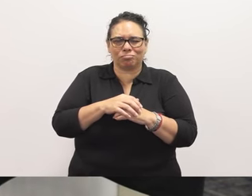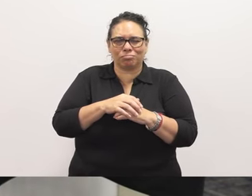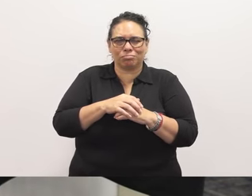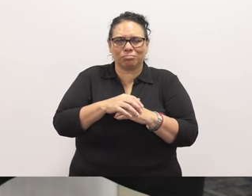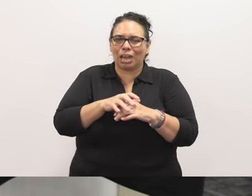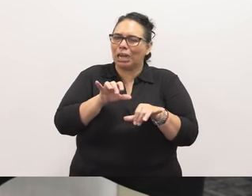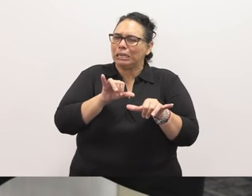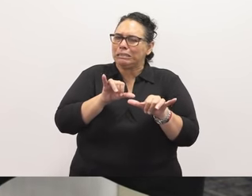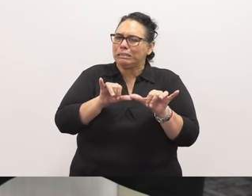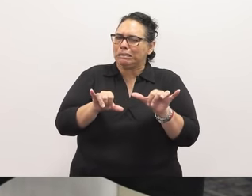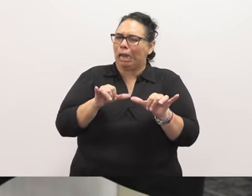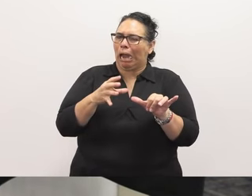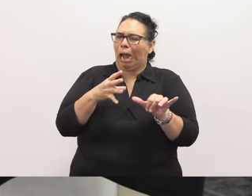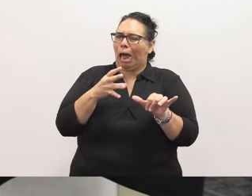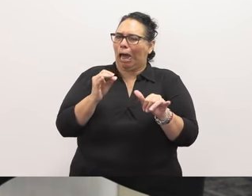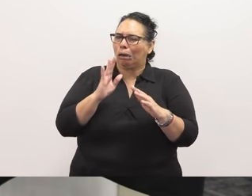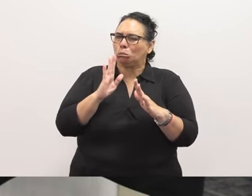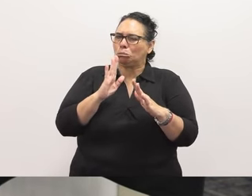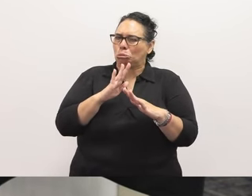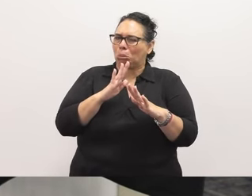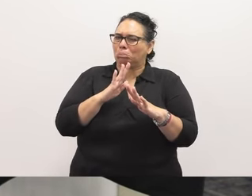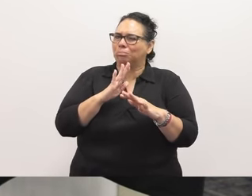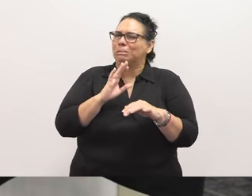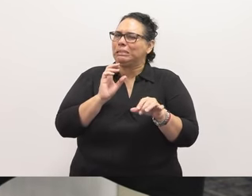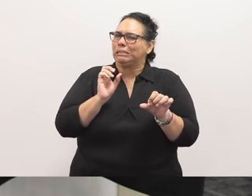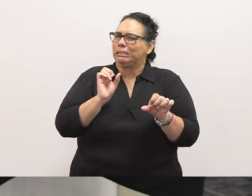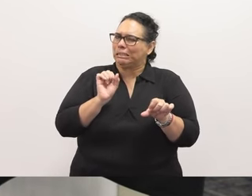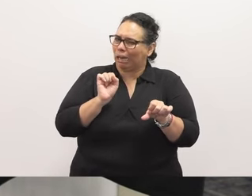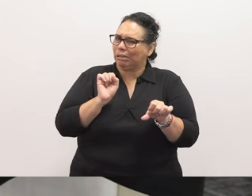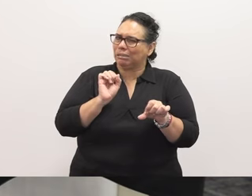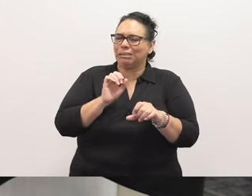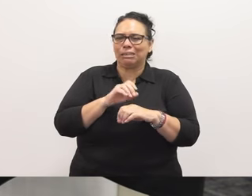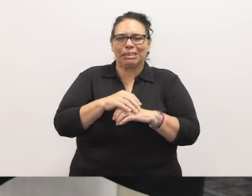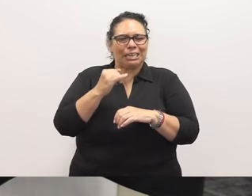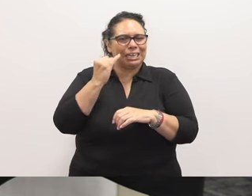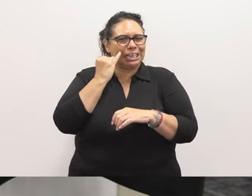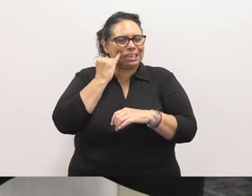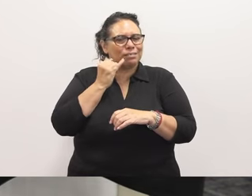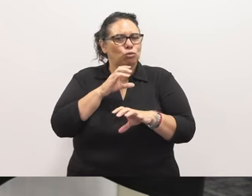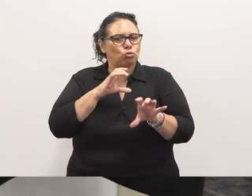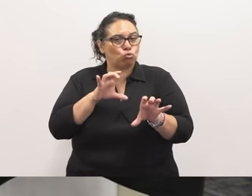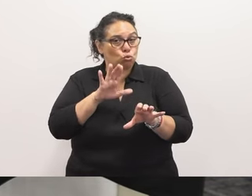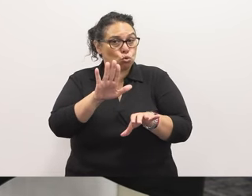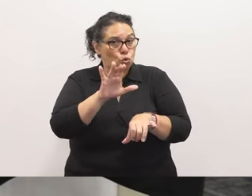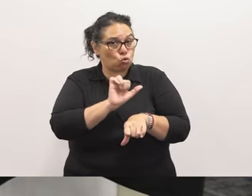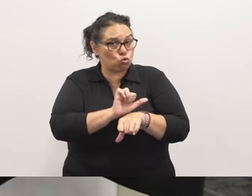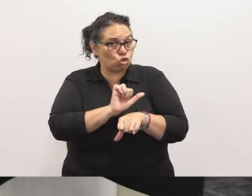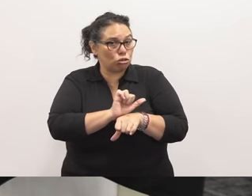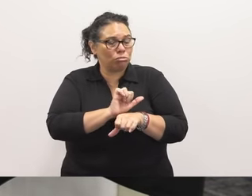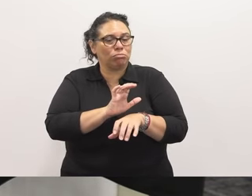Yeah. And as long as you do your work and be on top of it, you'll have a great time.